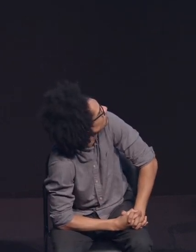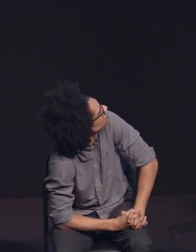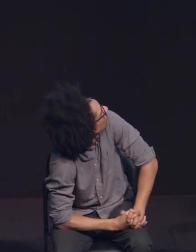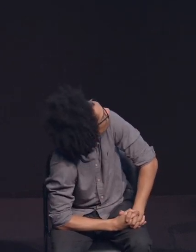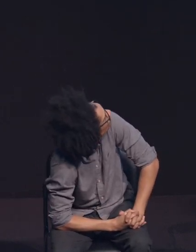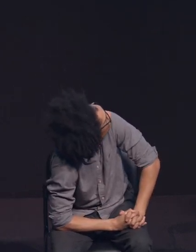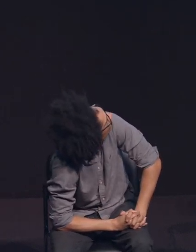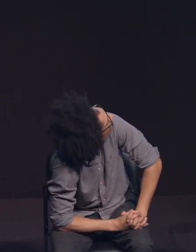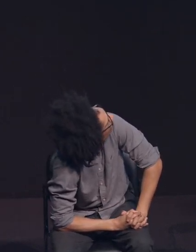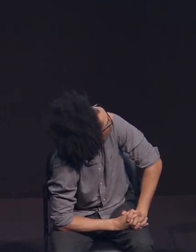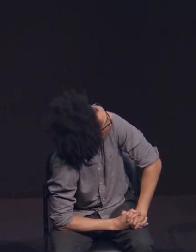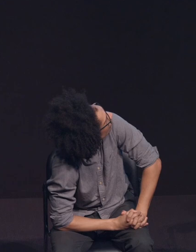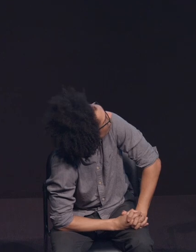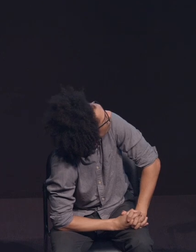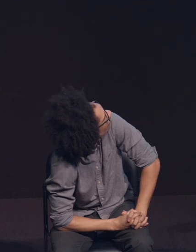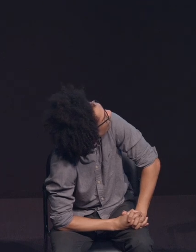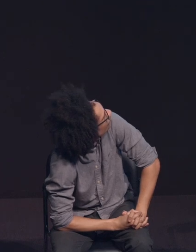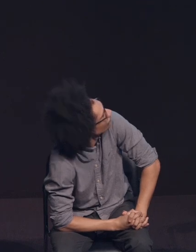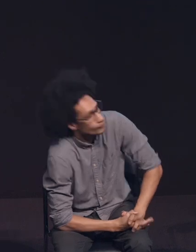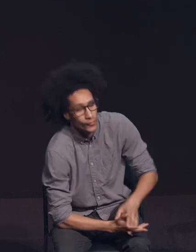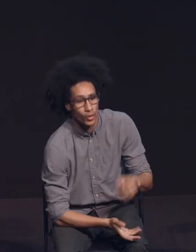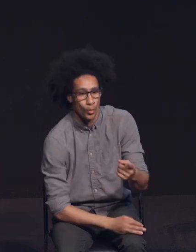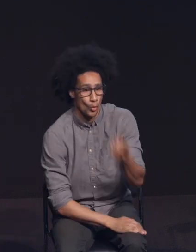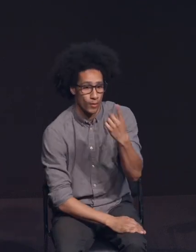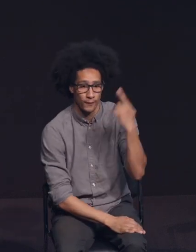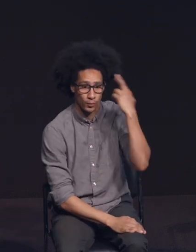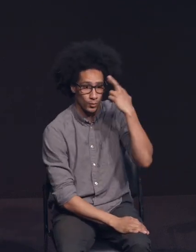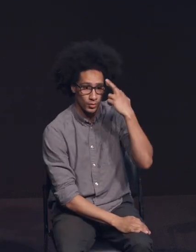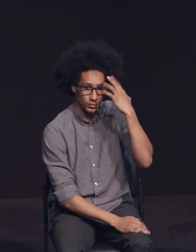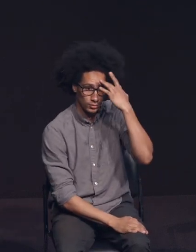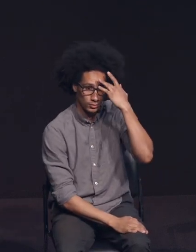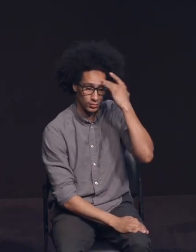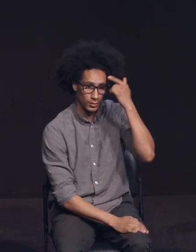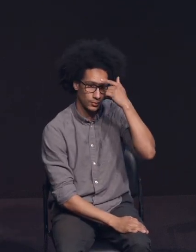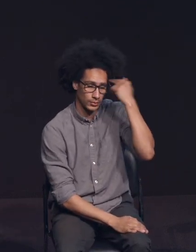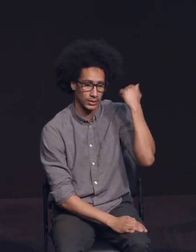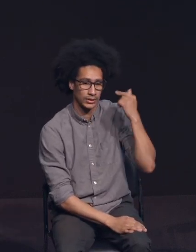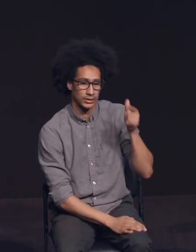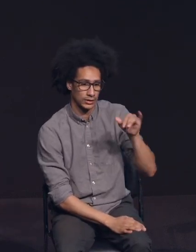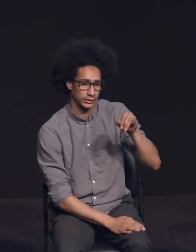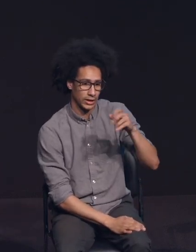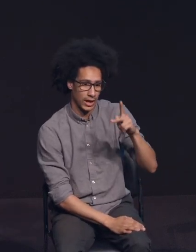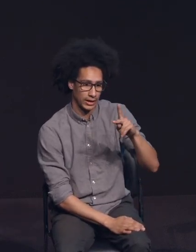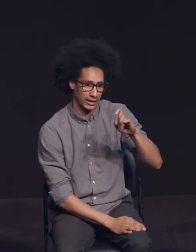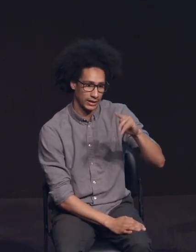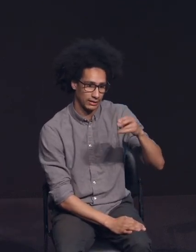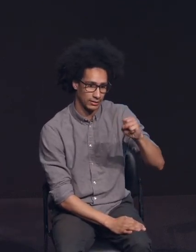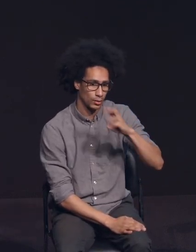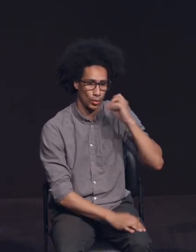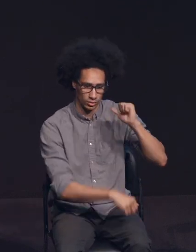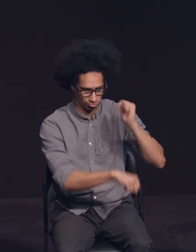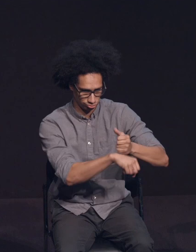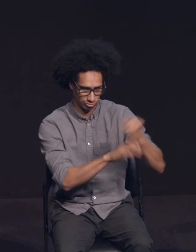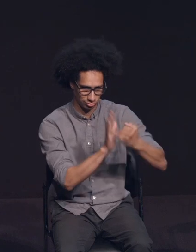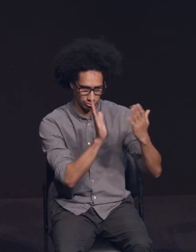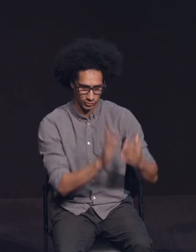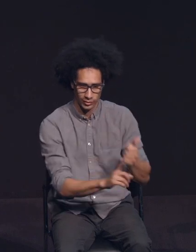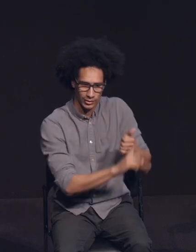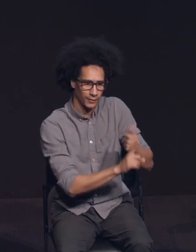And one of the reasons is because Ezra Jack Keats was an established illustrator who was not Black.